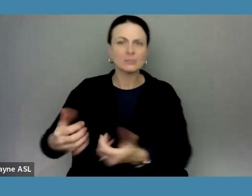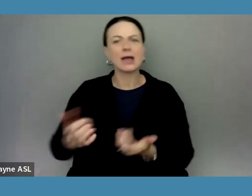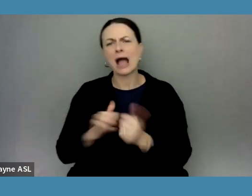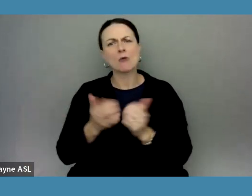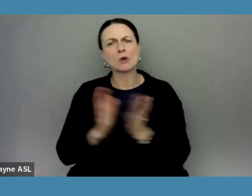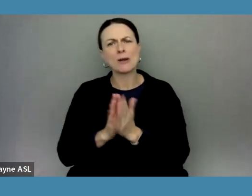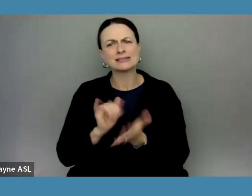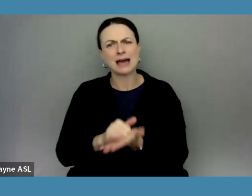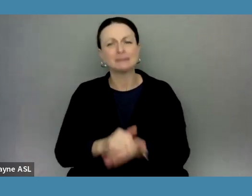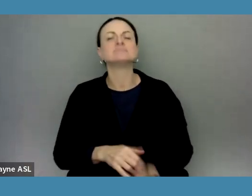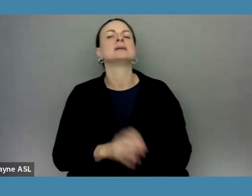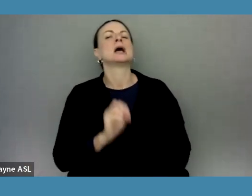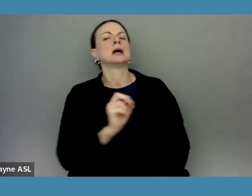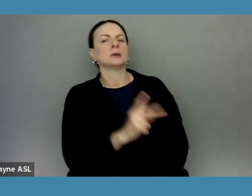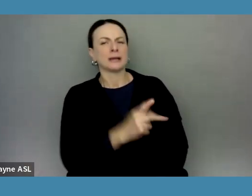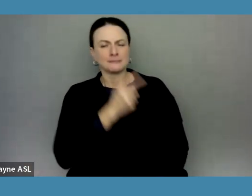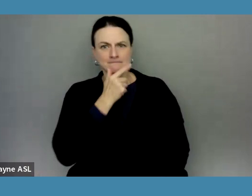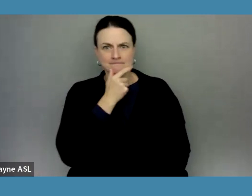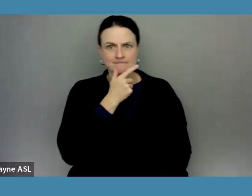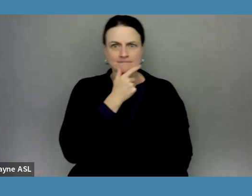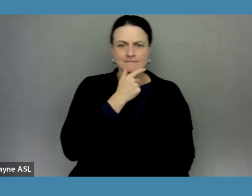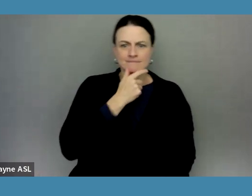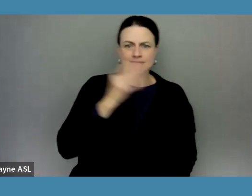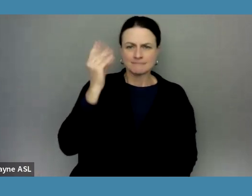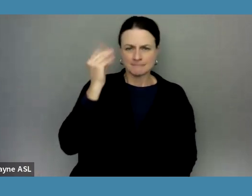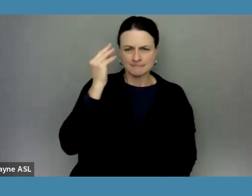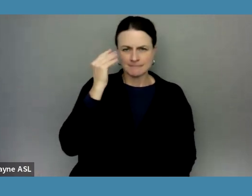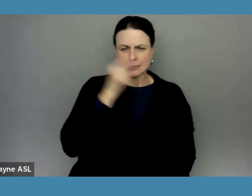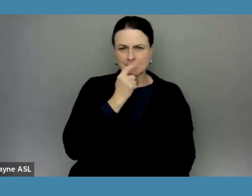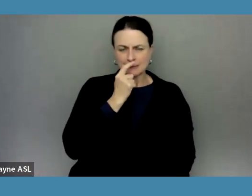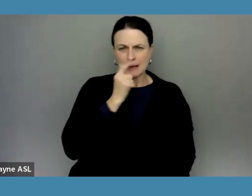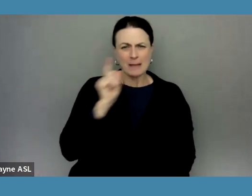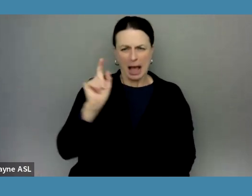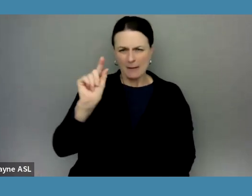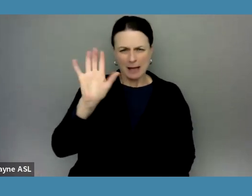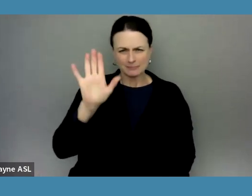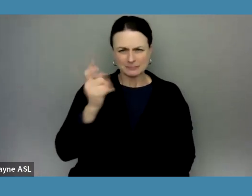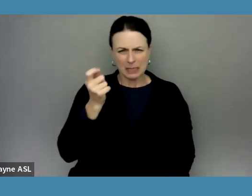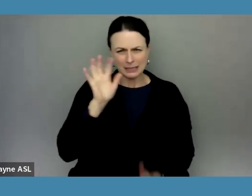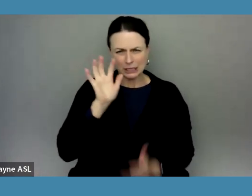So, I'm a little confused. So if you were already